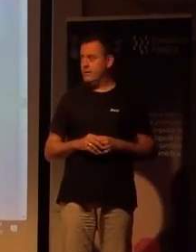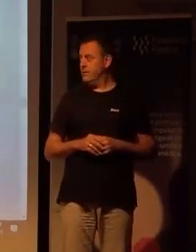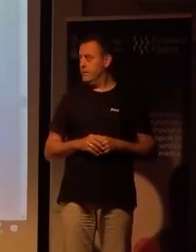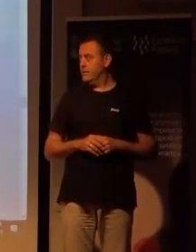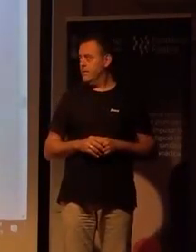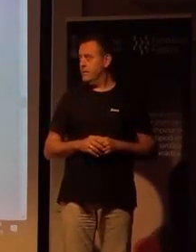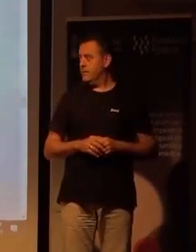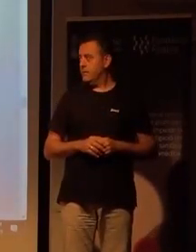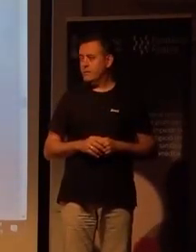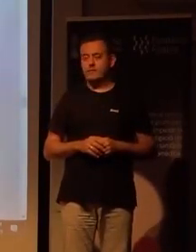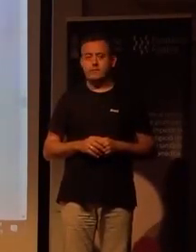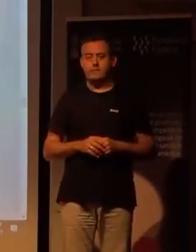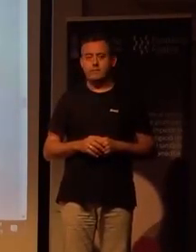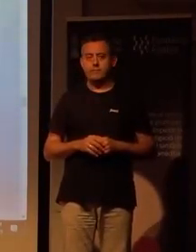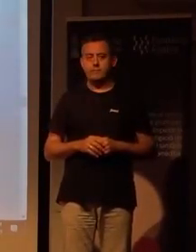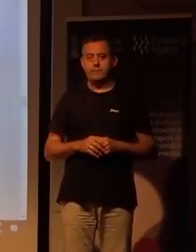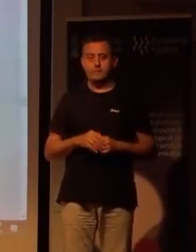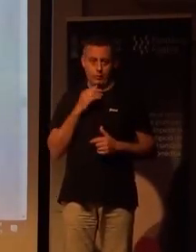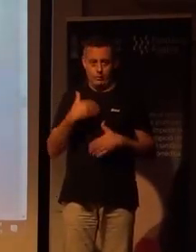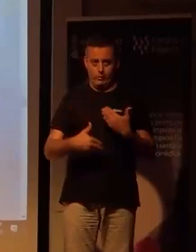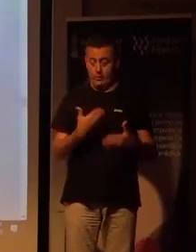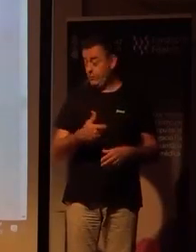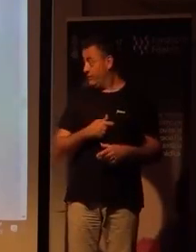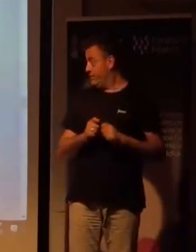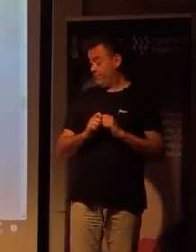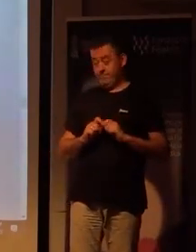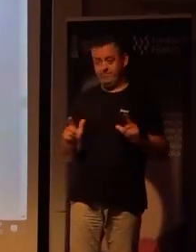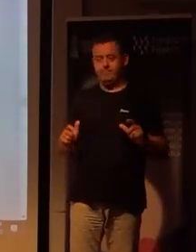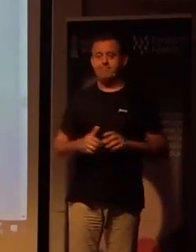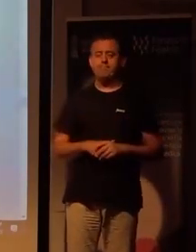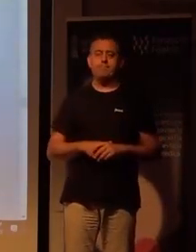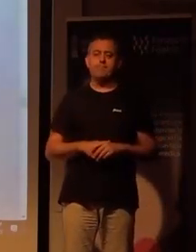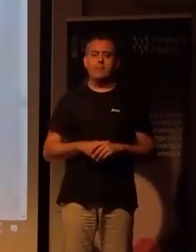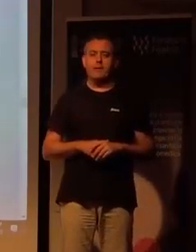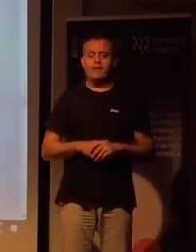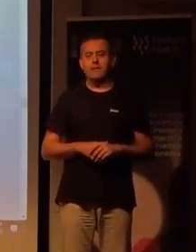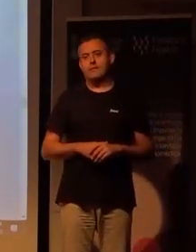I can manage, many stories